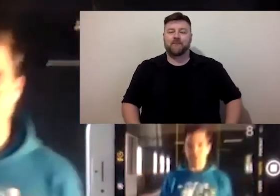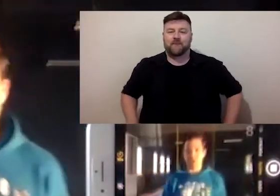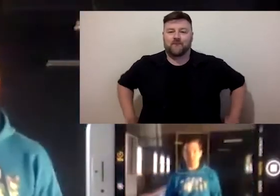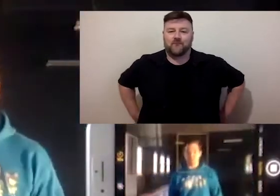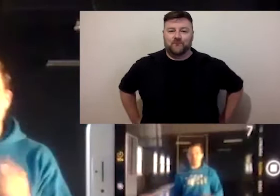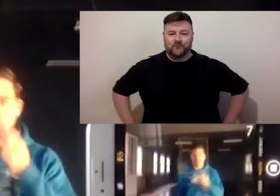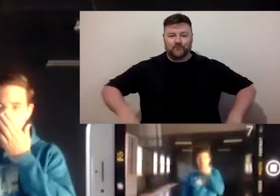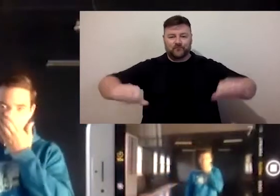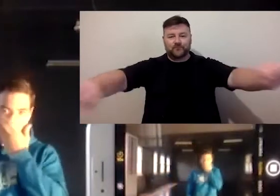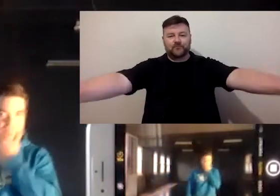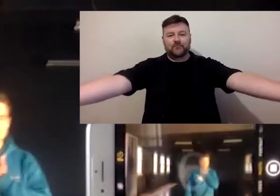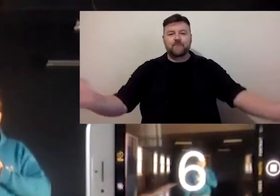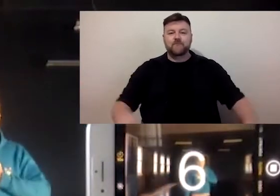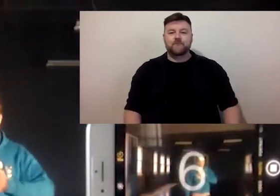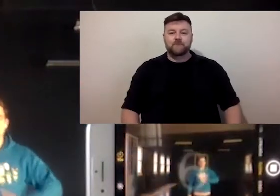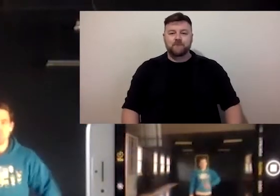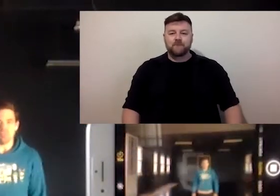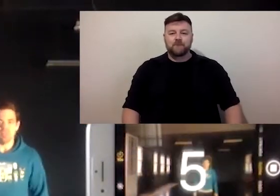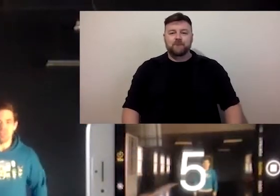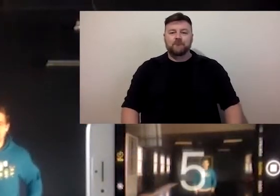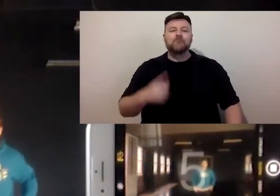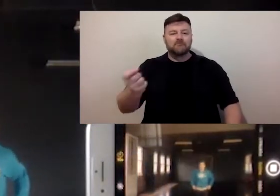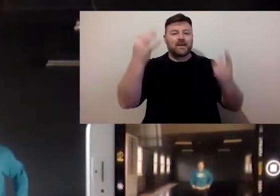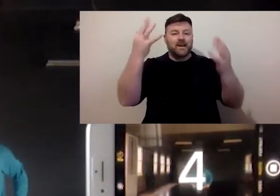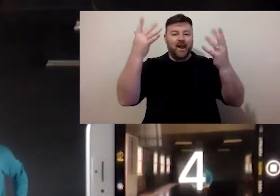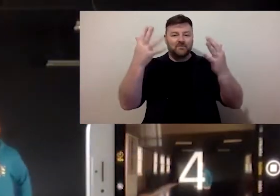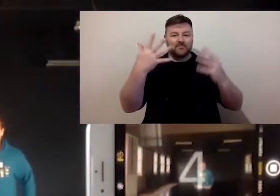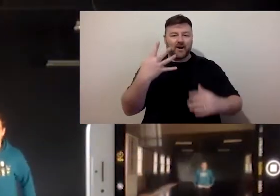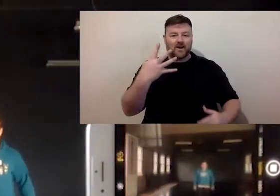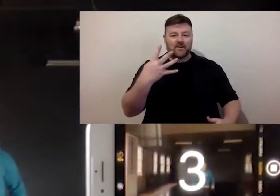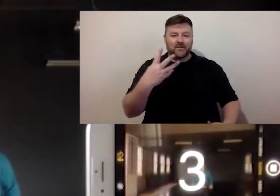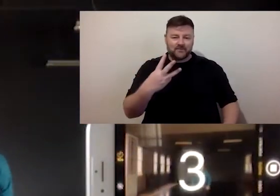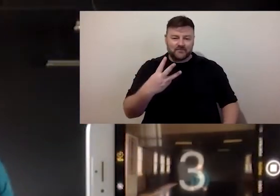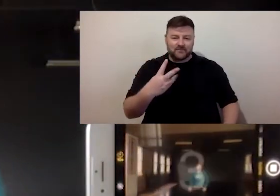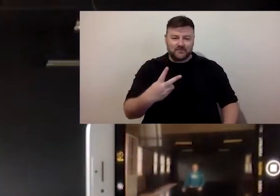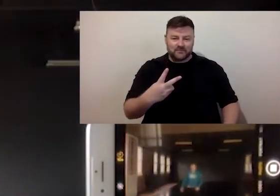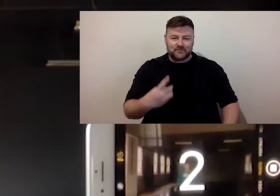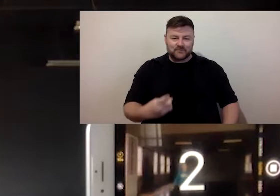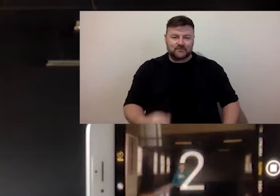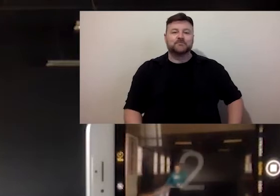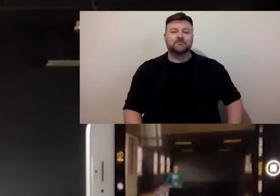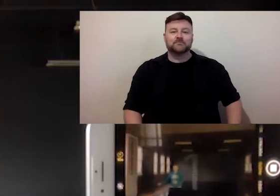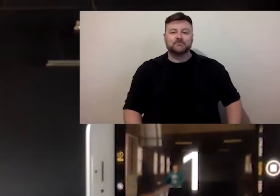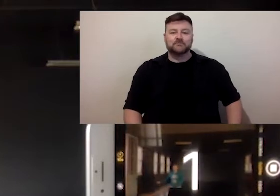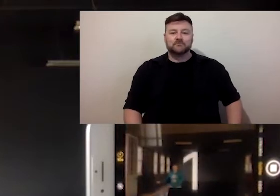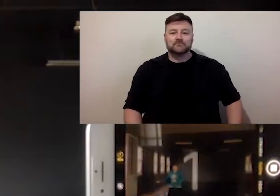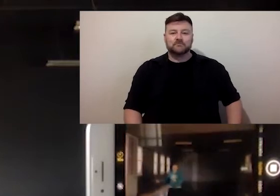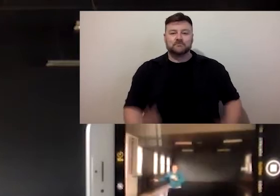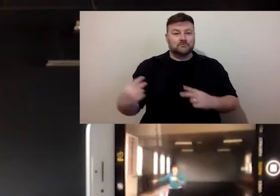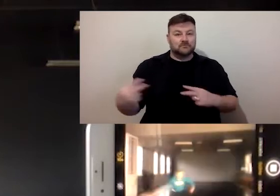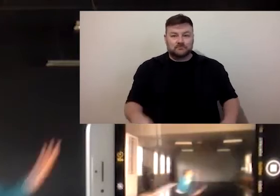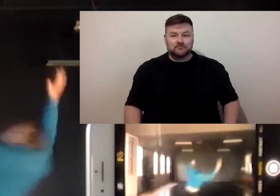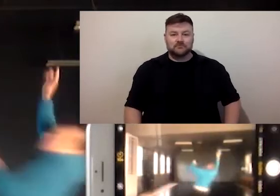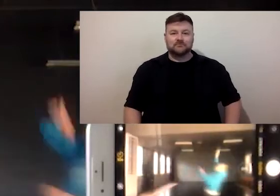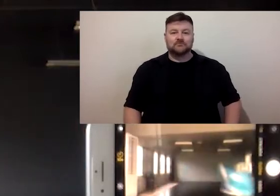it'll count me down... and it's flashing me down, and now I try ask